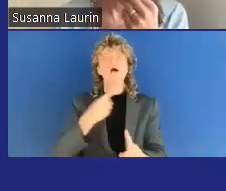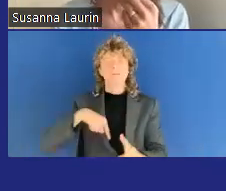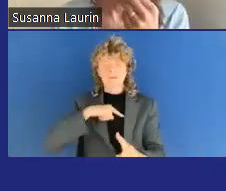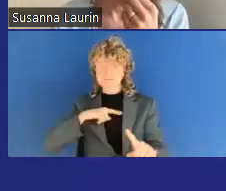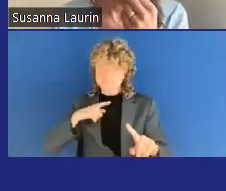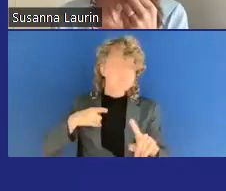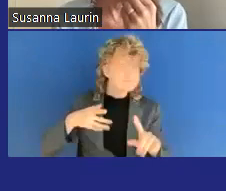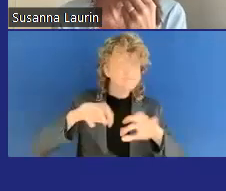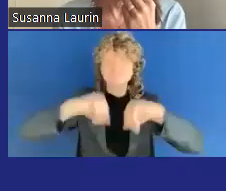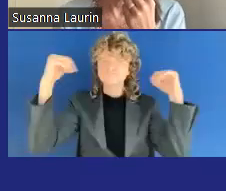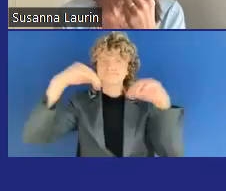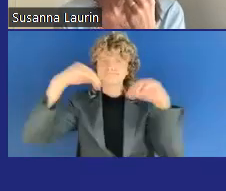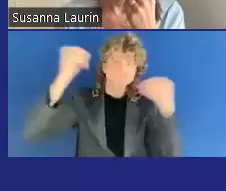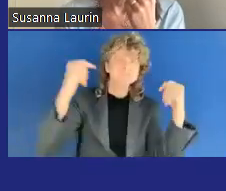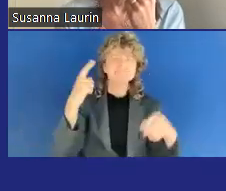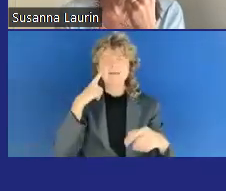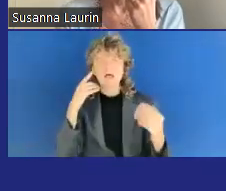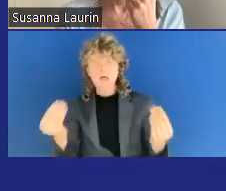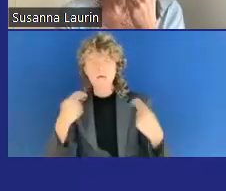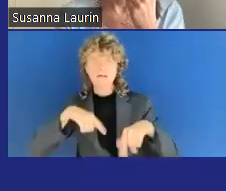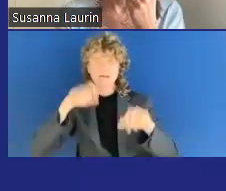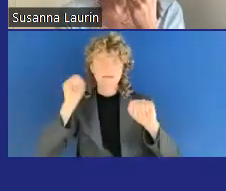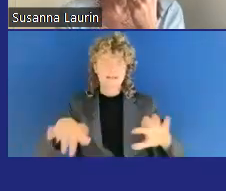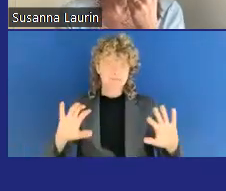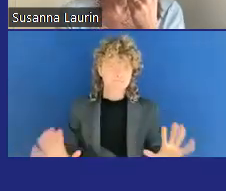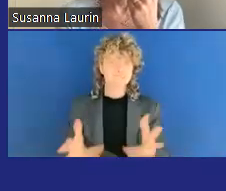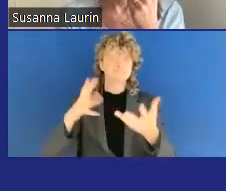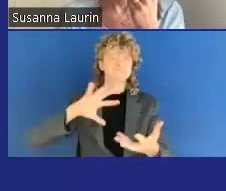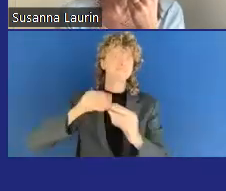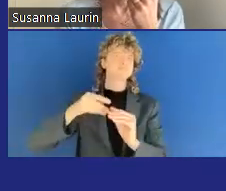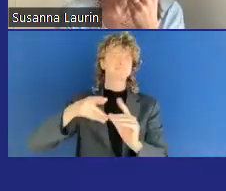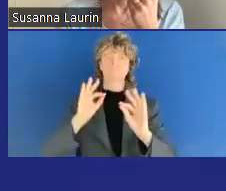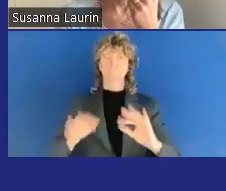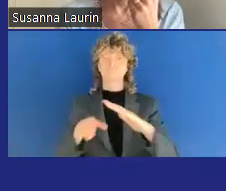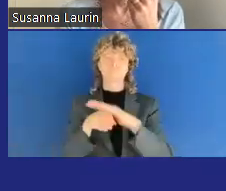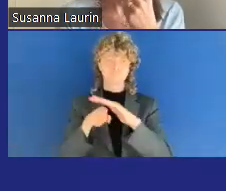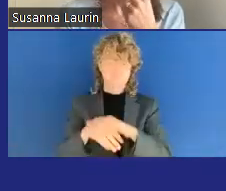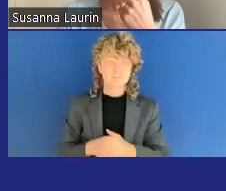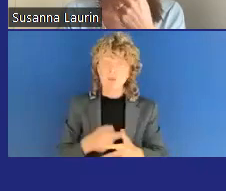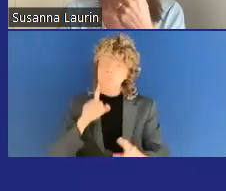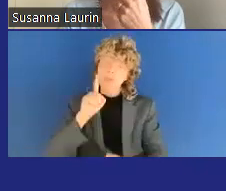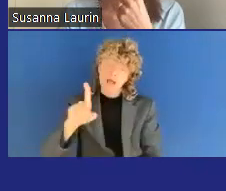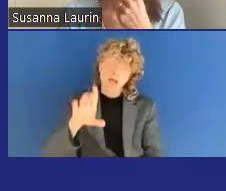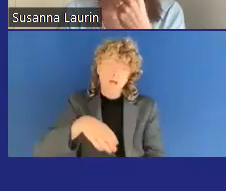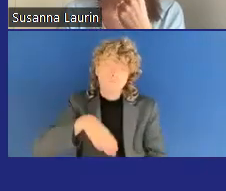that we do. But it is frustrating, no question about it. It's not just with our testing center.